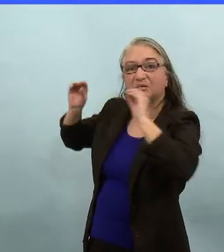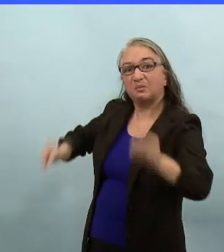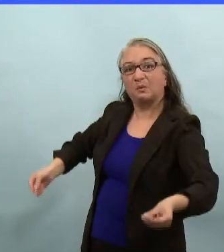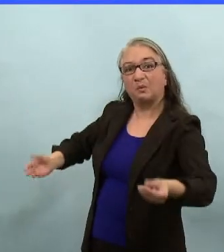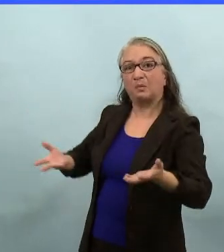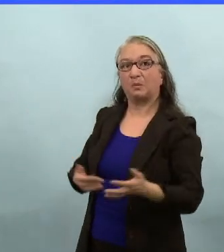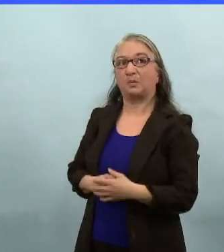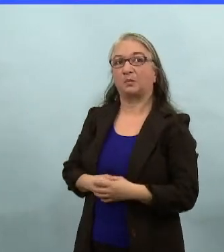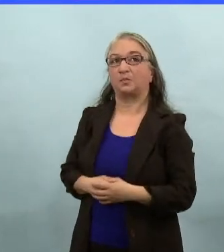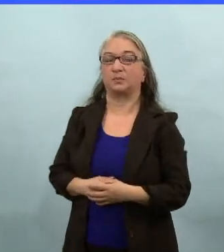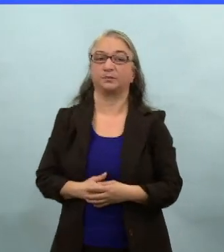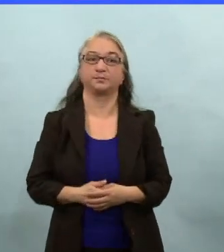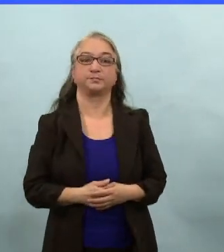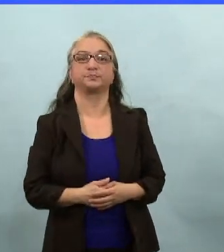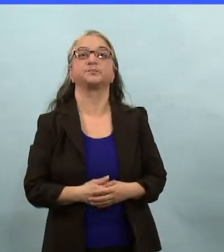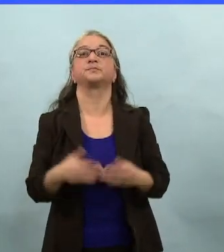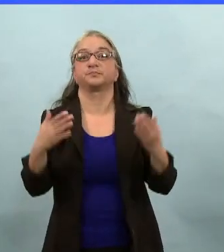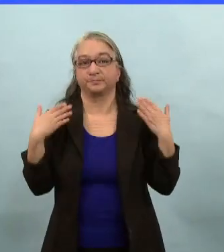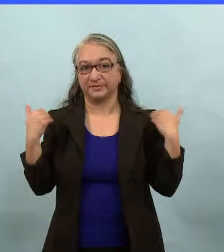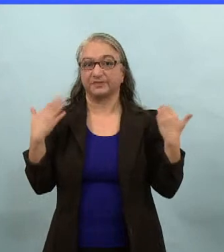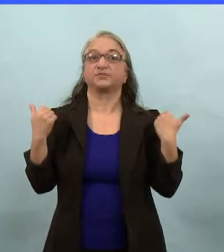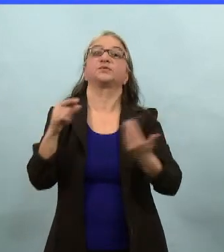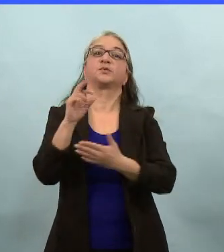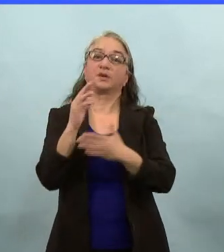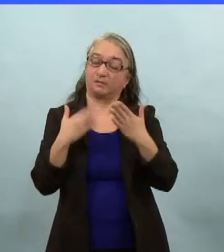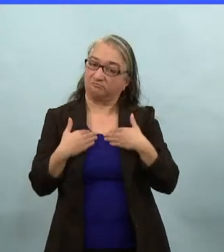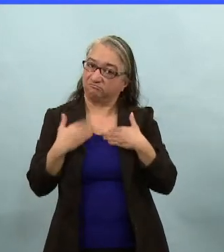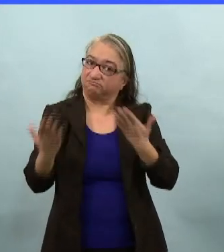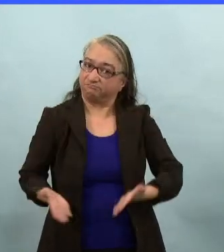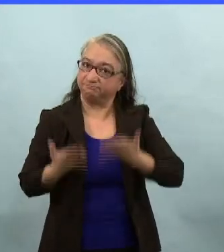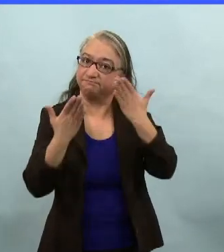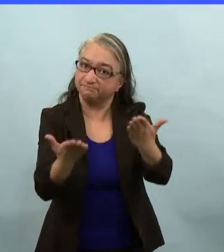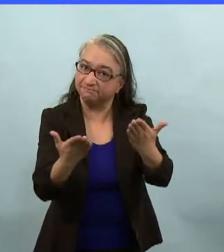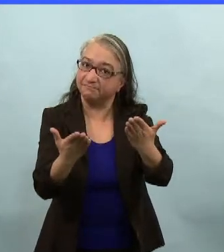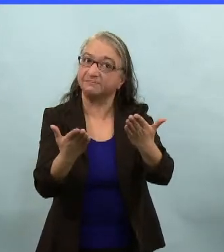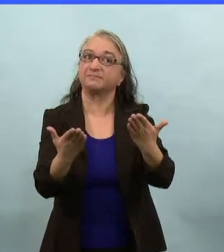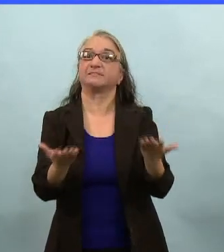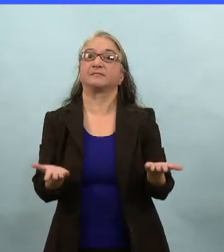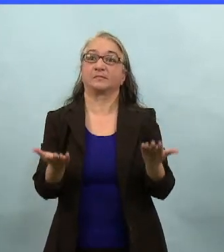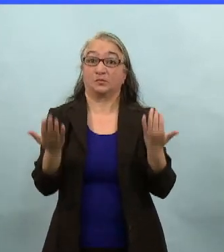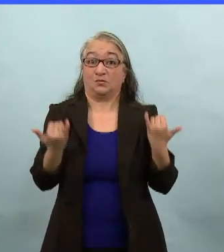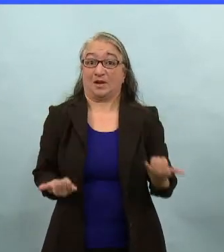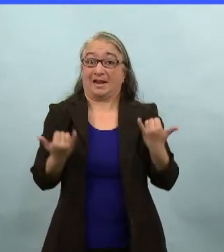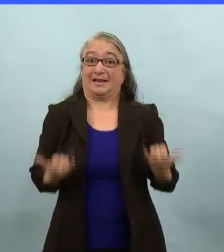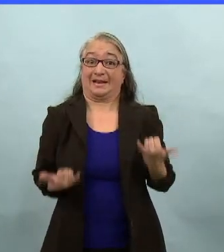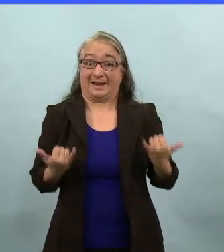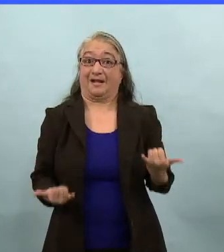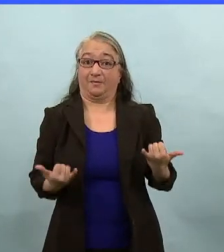individuals do we have no backlog in our testing sites at the moment the premier mentioned that